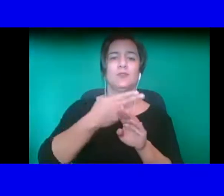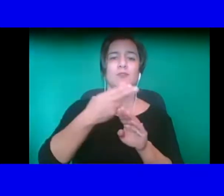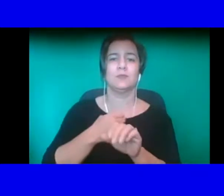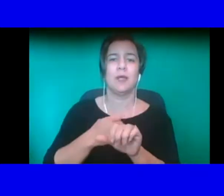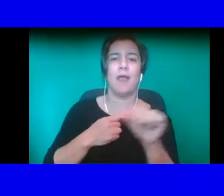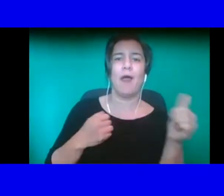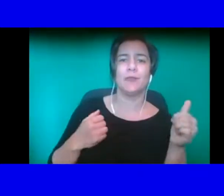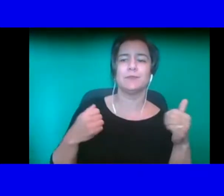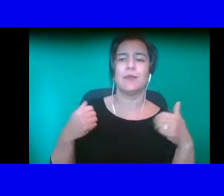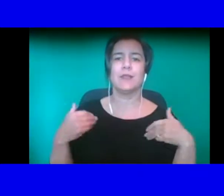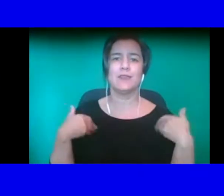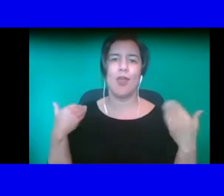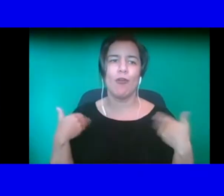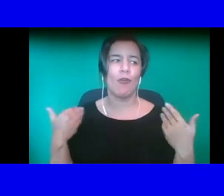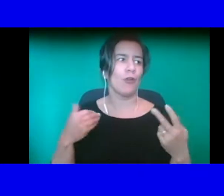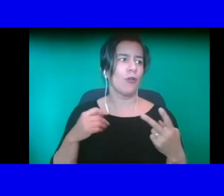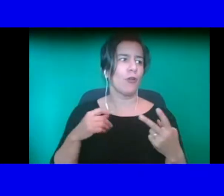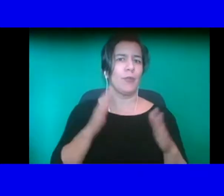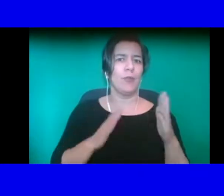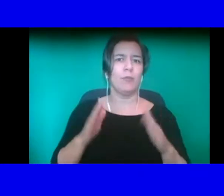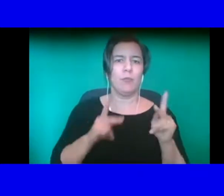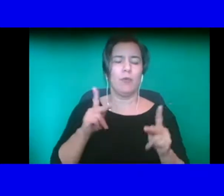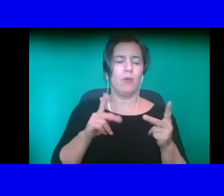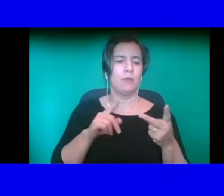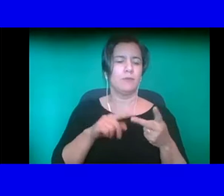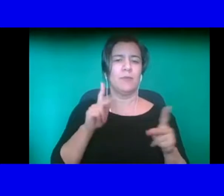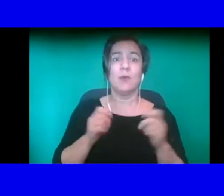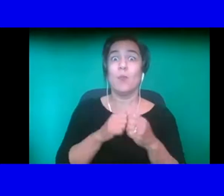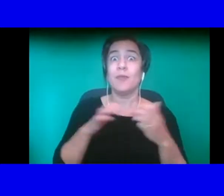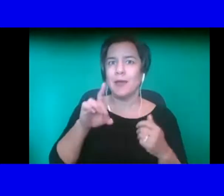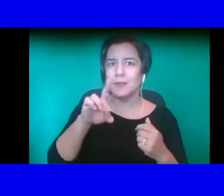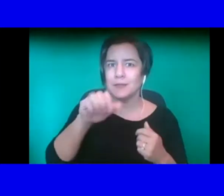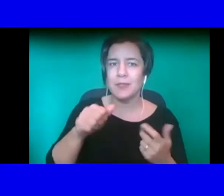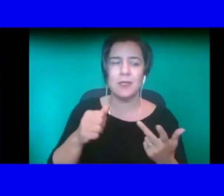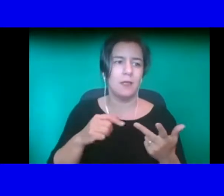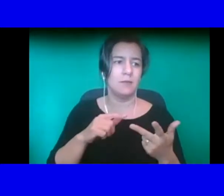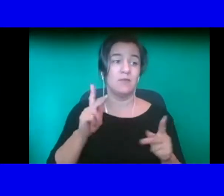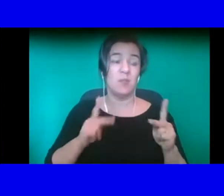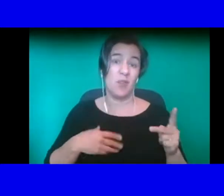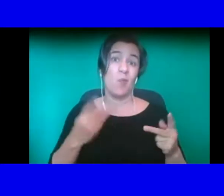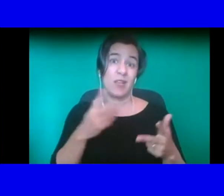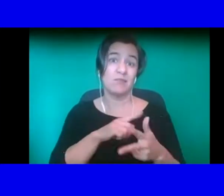and without disabilities and are white. So, those stories are in the press.